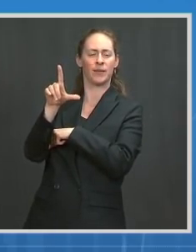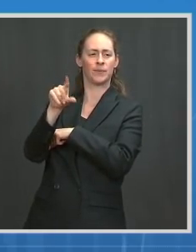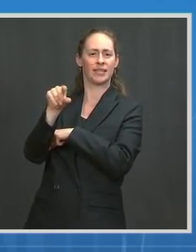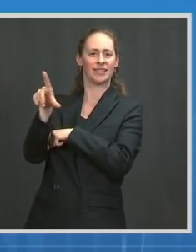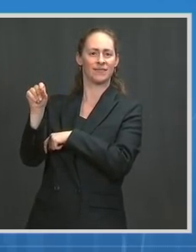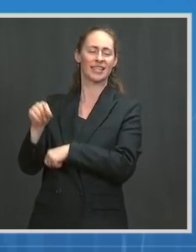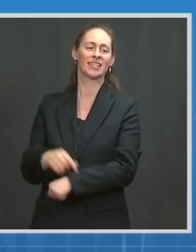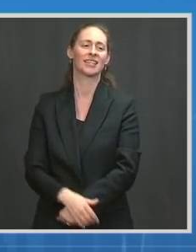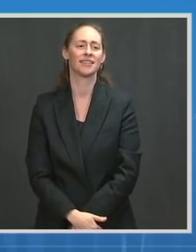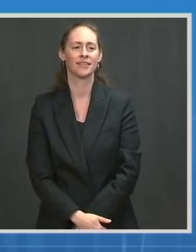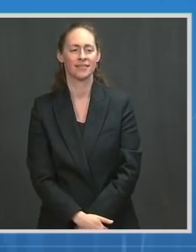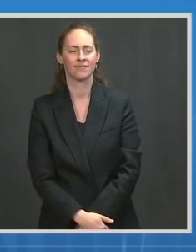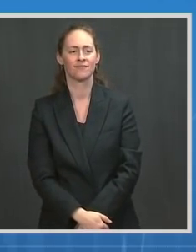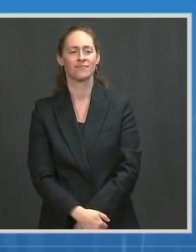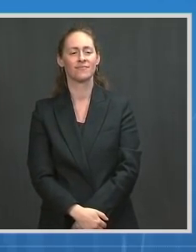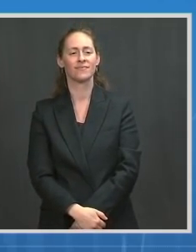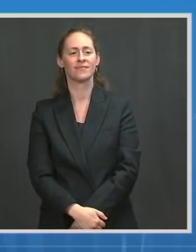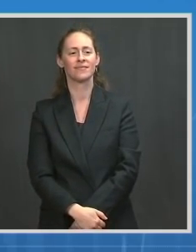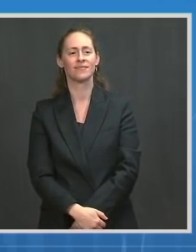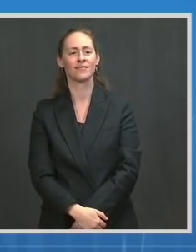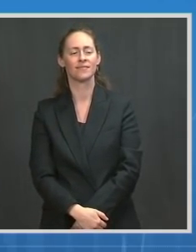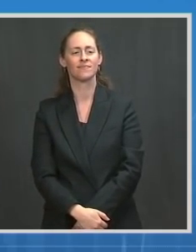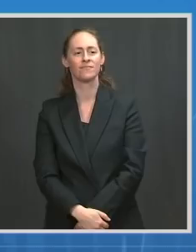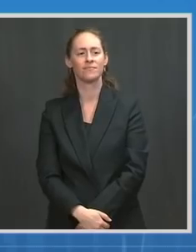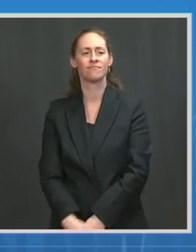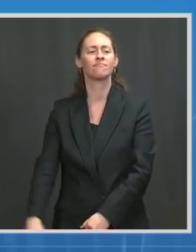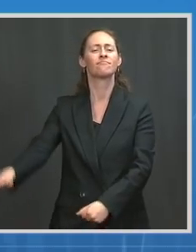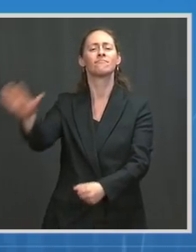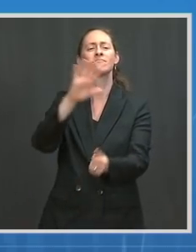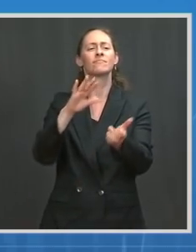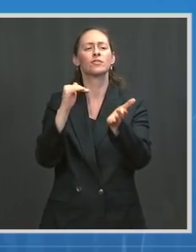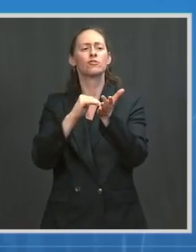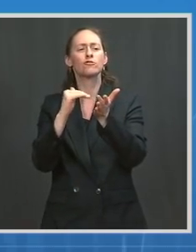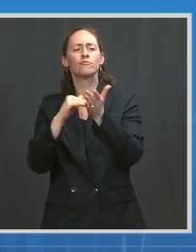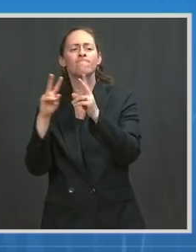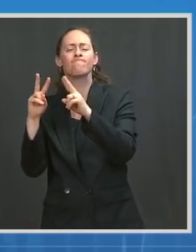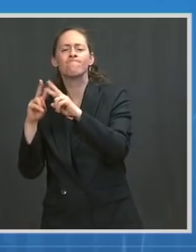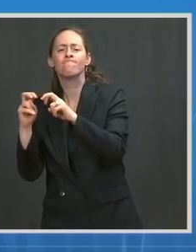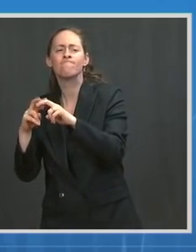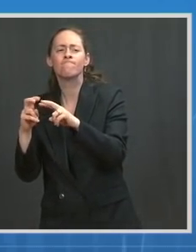demonstrating the real-world impact of vaccines in driving these results.